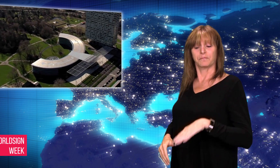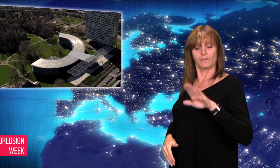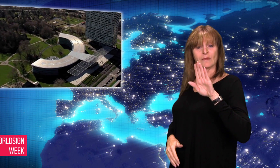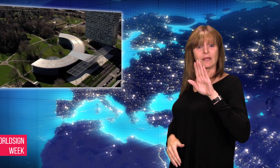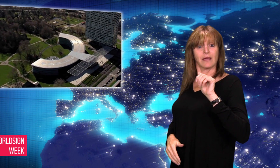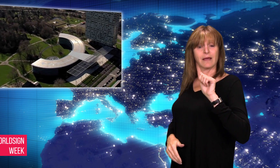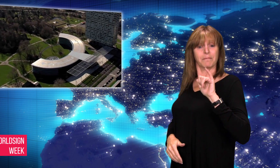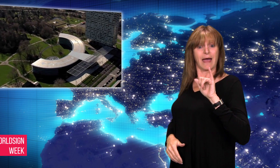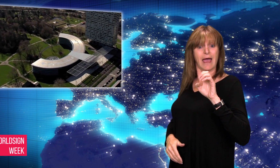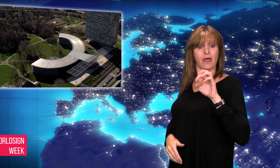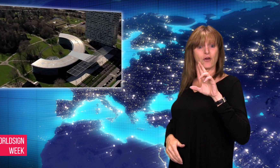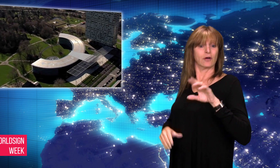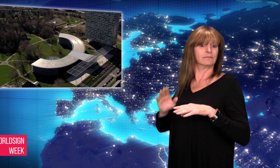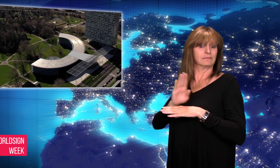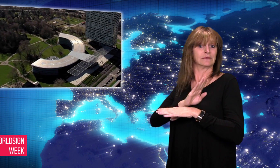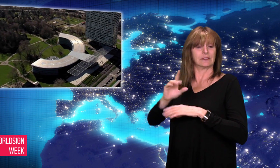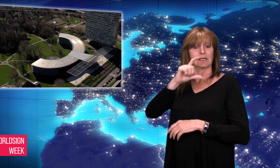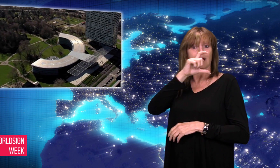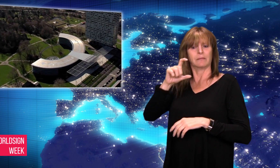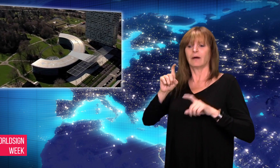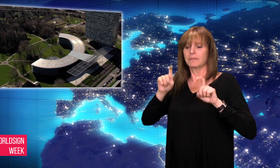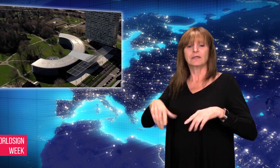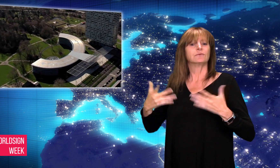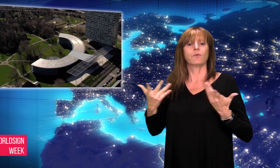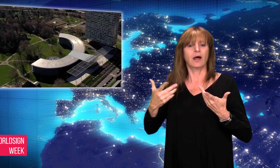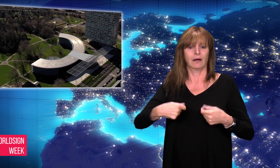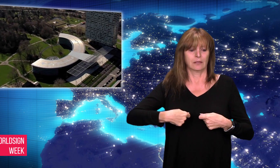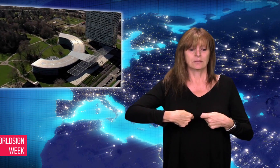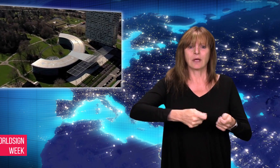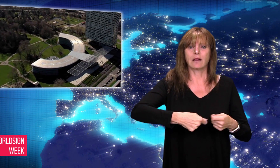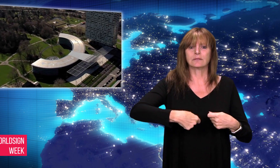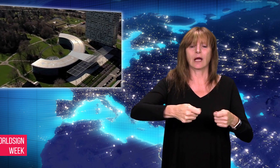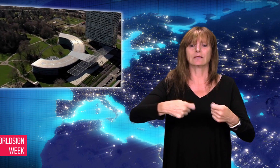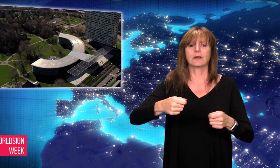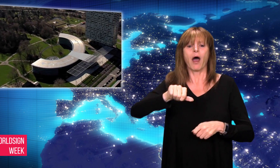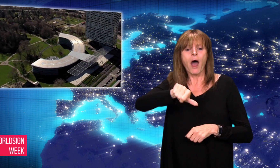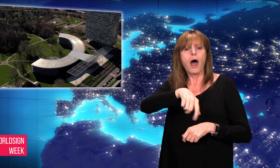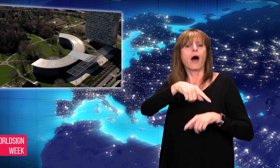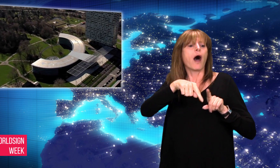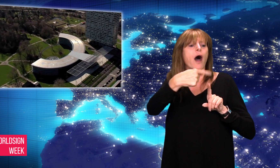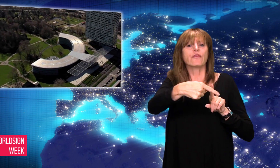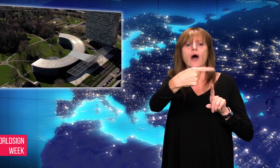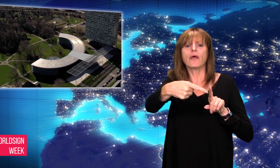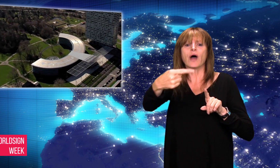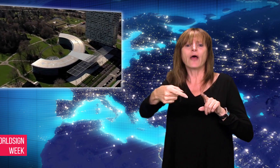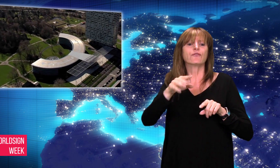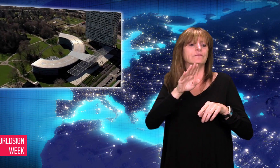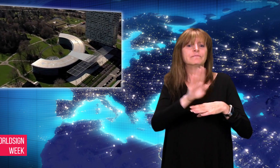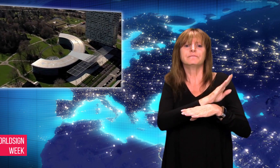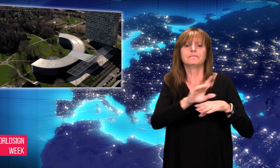$9 billion to chemical giant BASF,